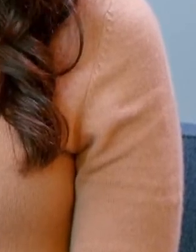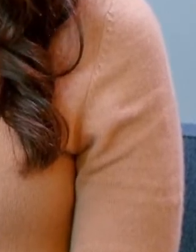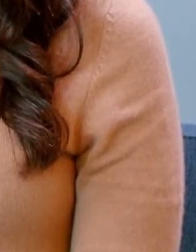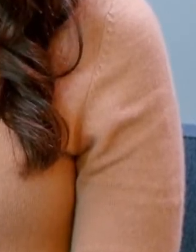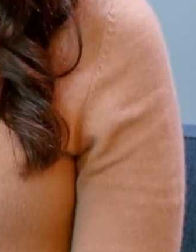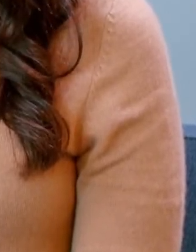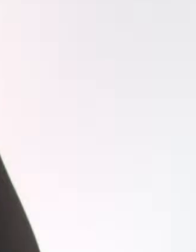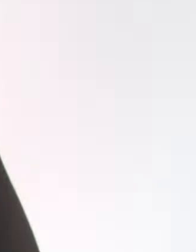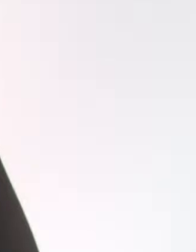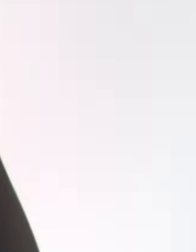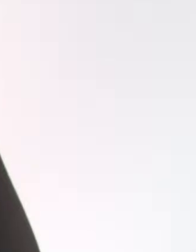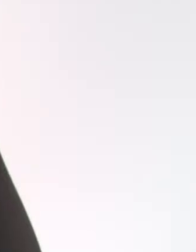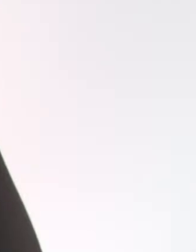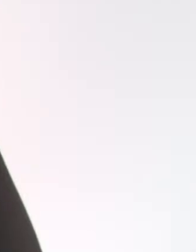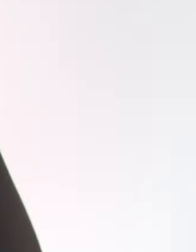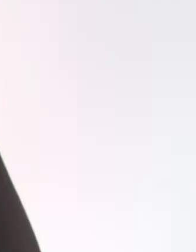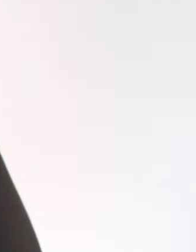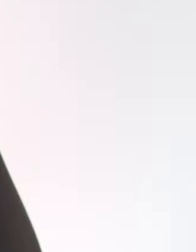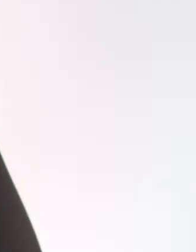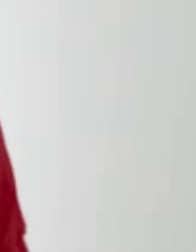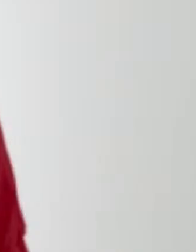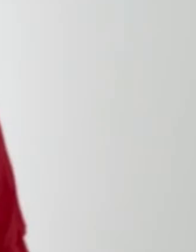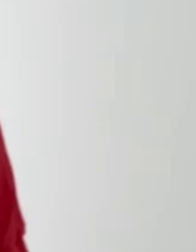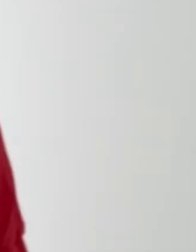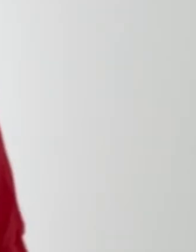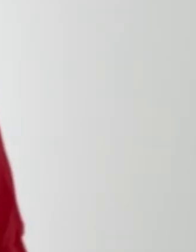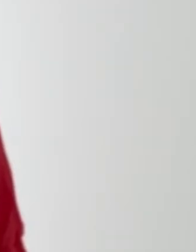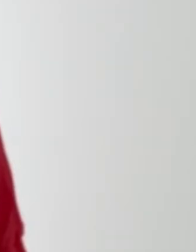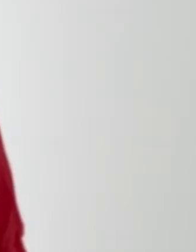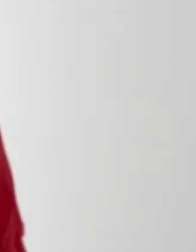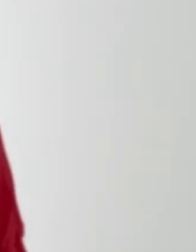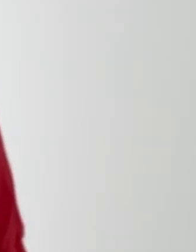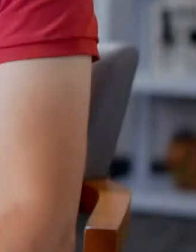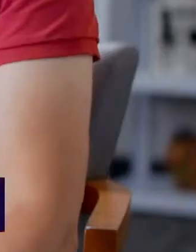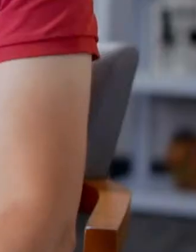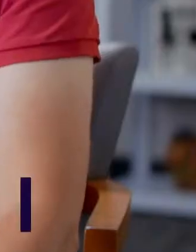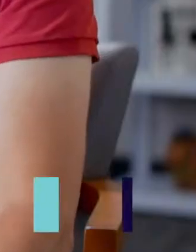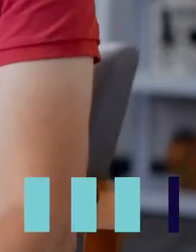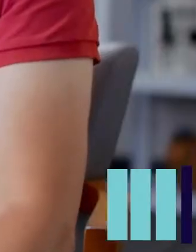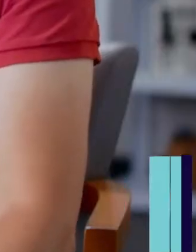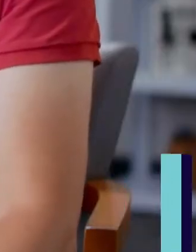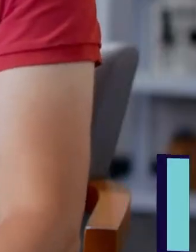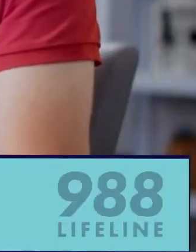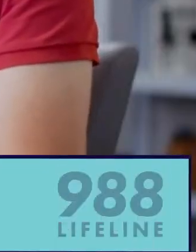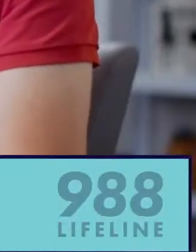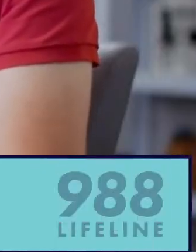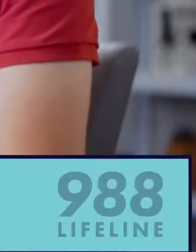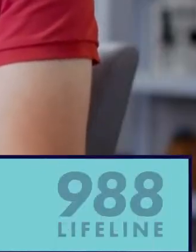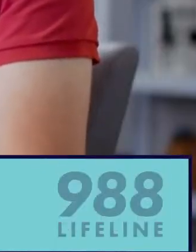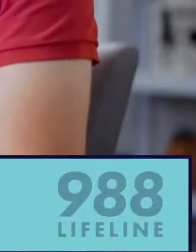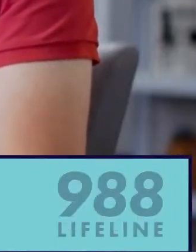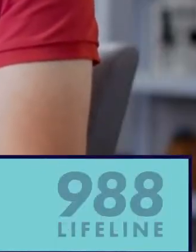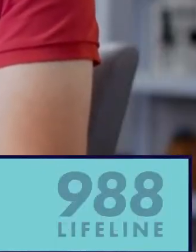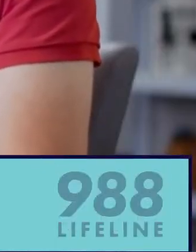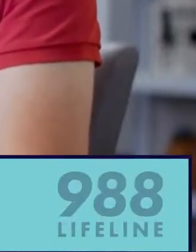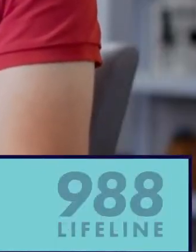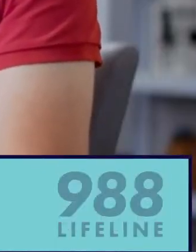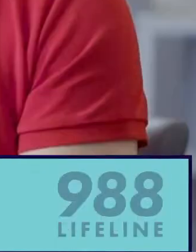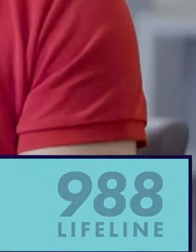issues. crisis is different for every single person.